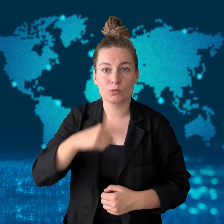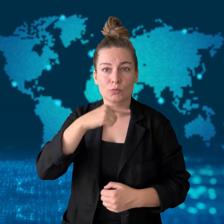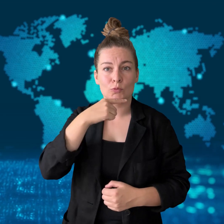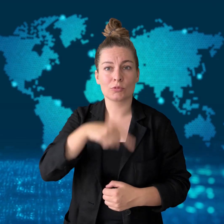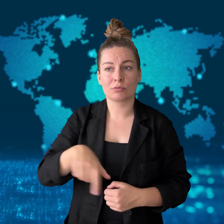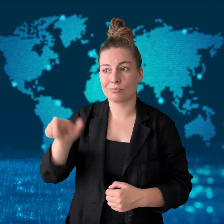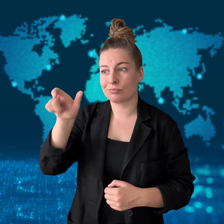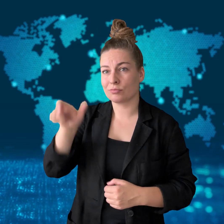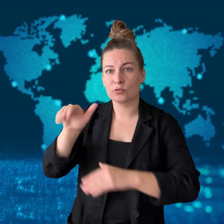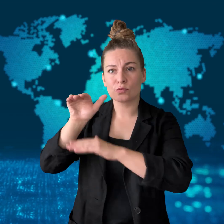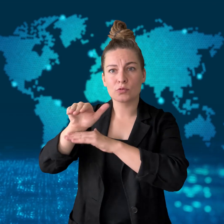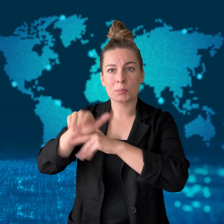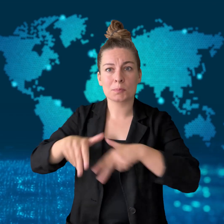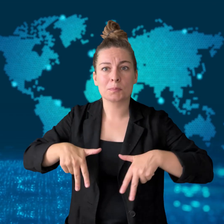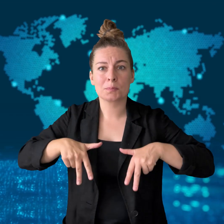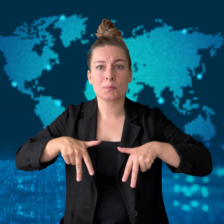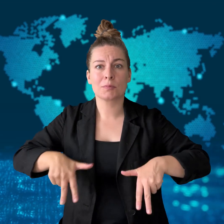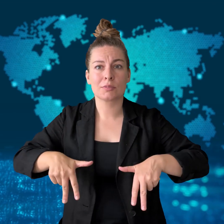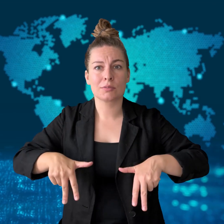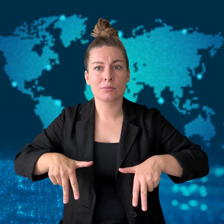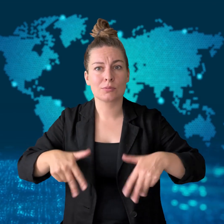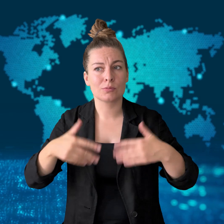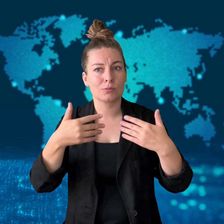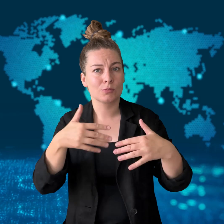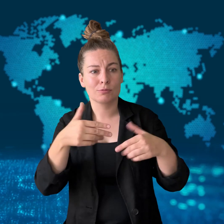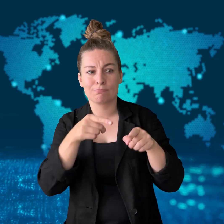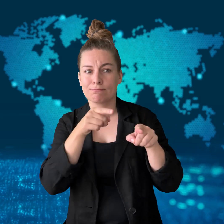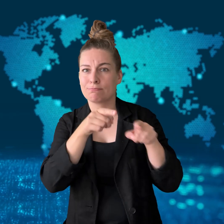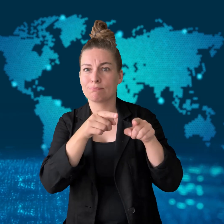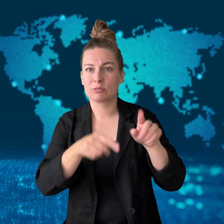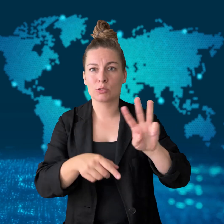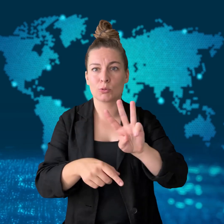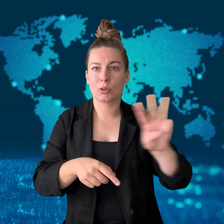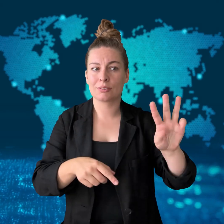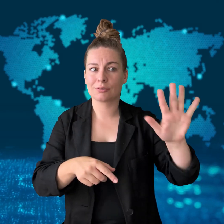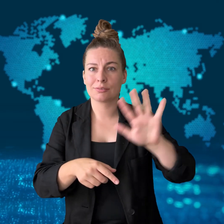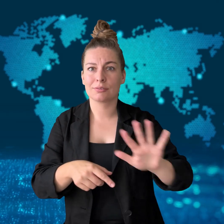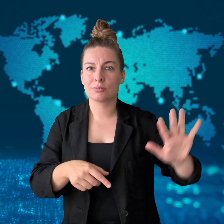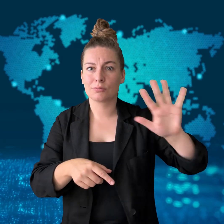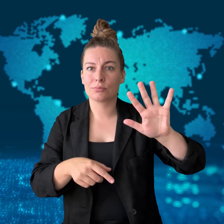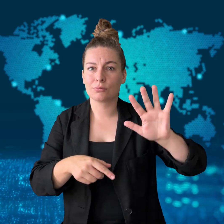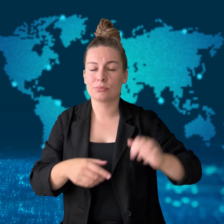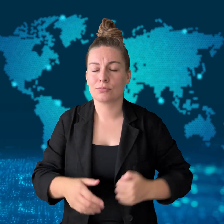Foreign minister slams West